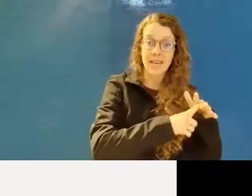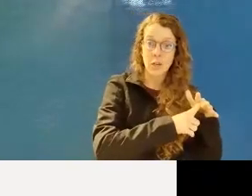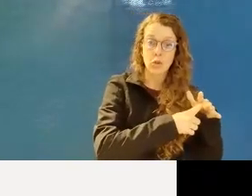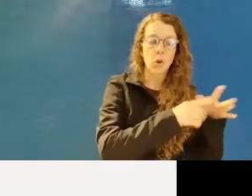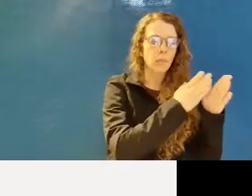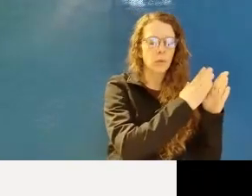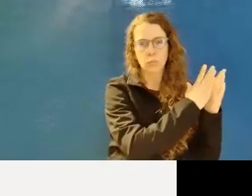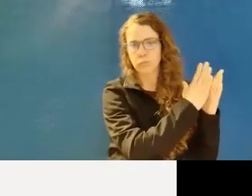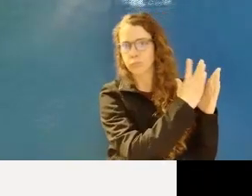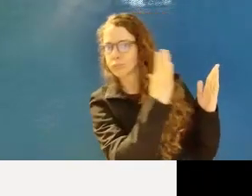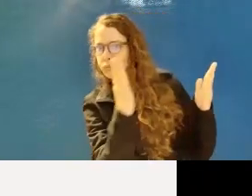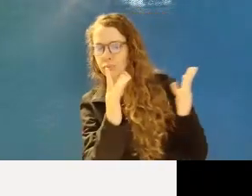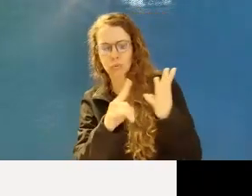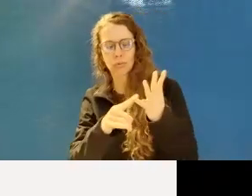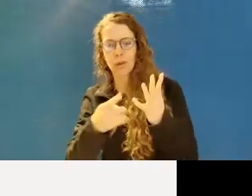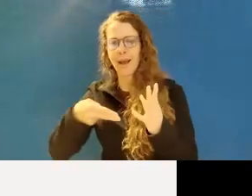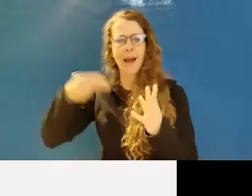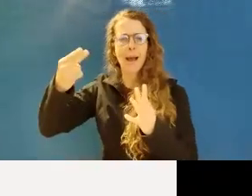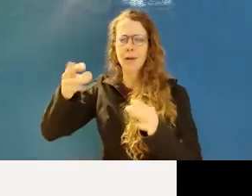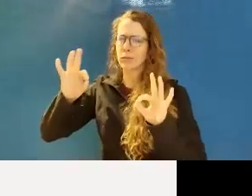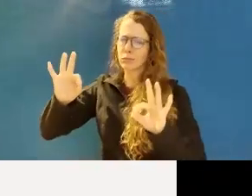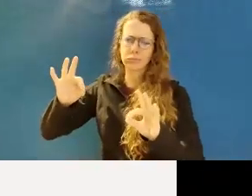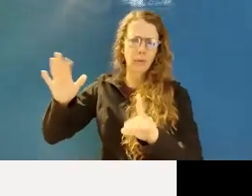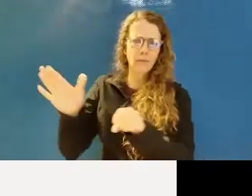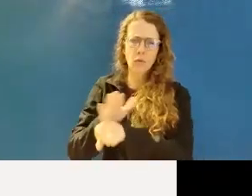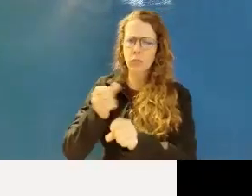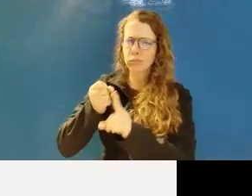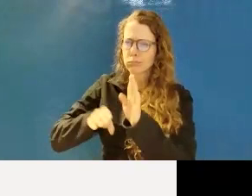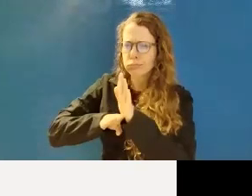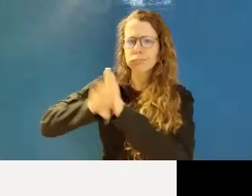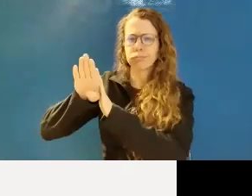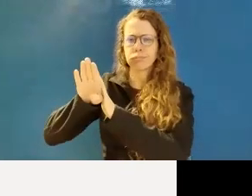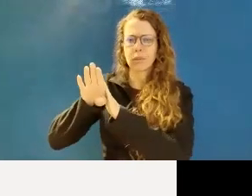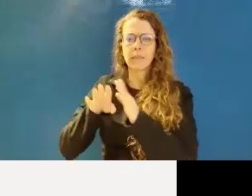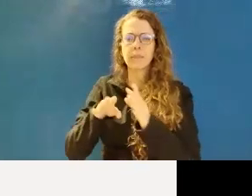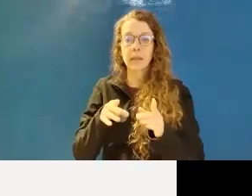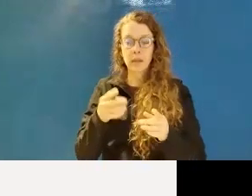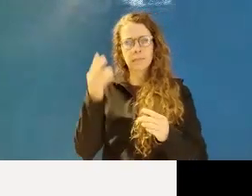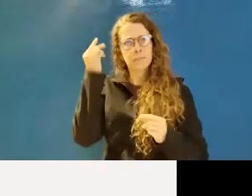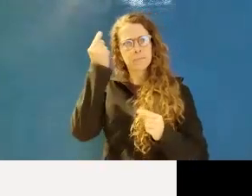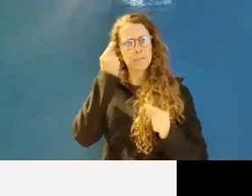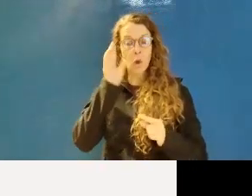And so, you know, looking at your courses and your interactions, you know, where would you place yourself?